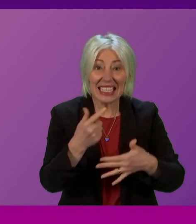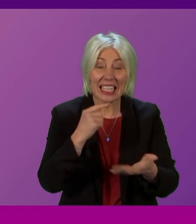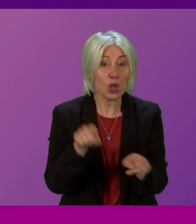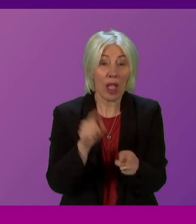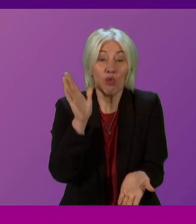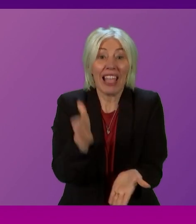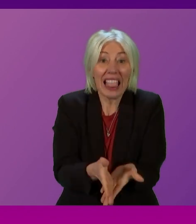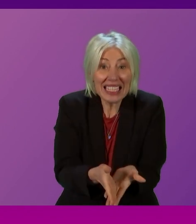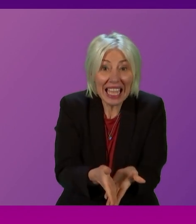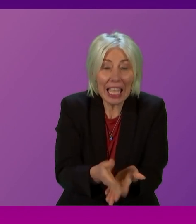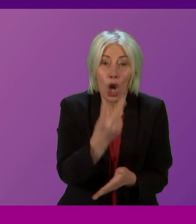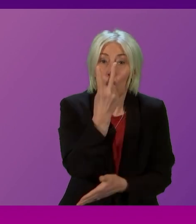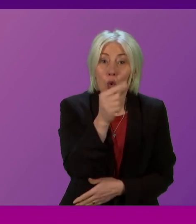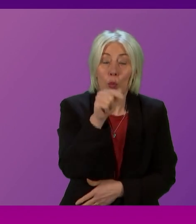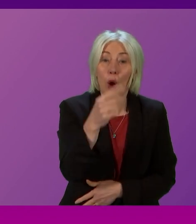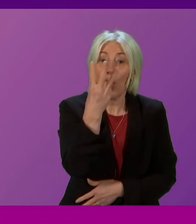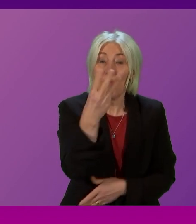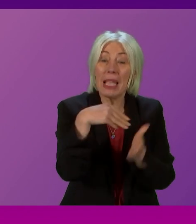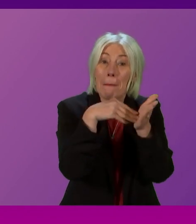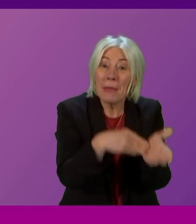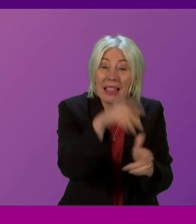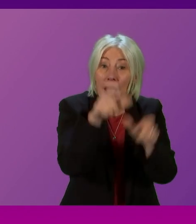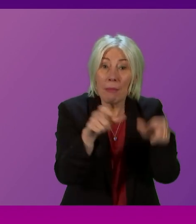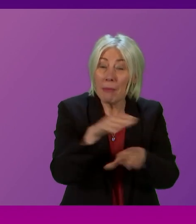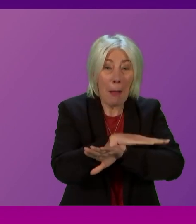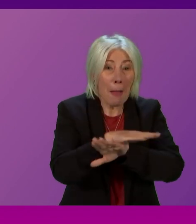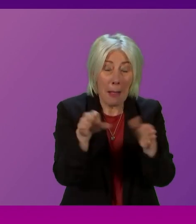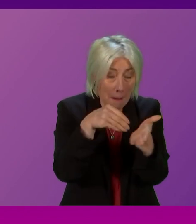is that 2.3 million people in Scotland do not pay anything at all.